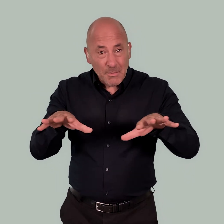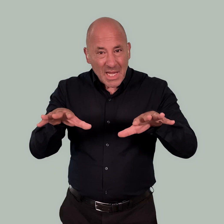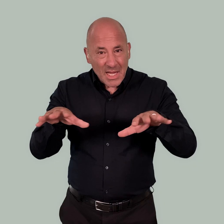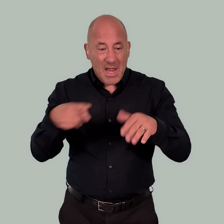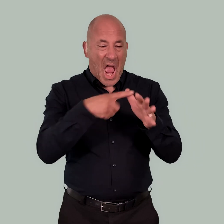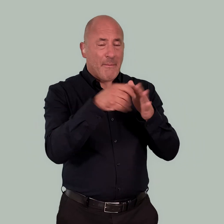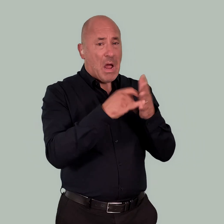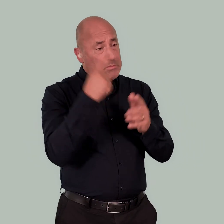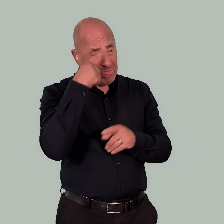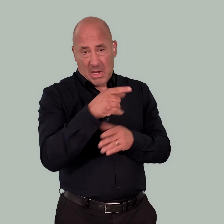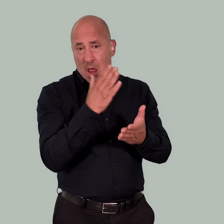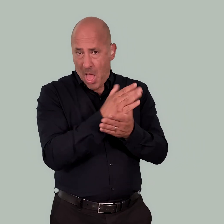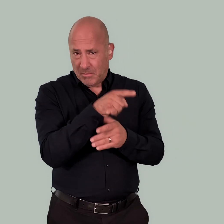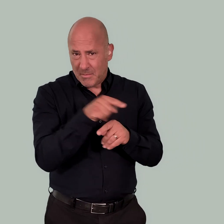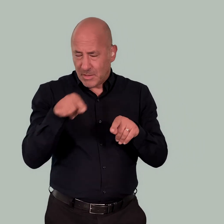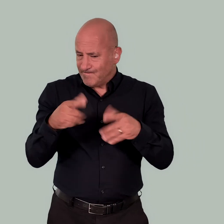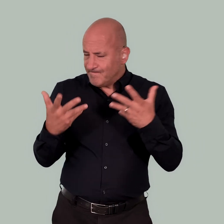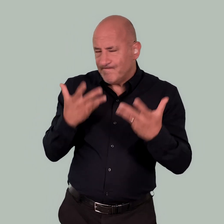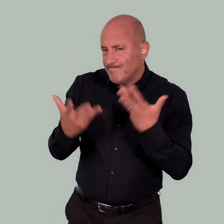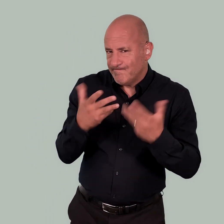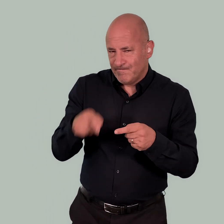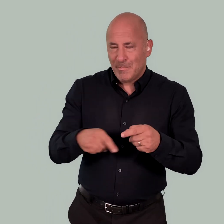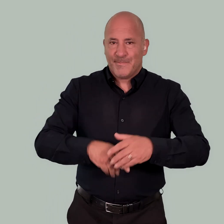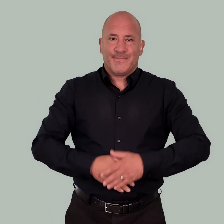as suggested by the APS.